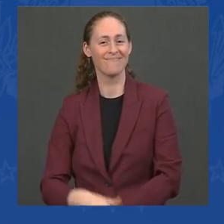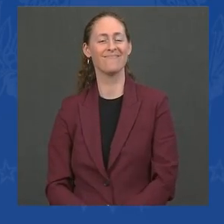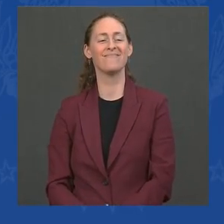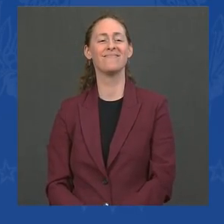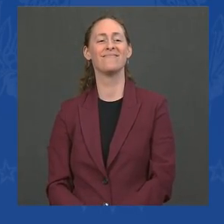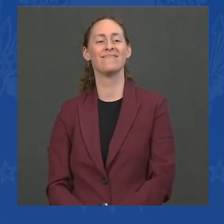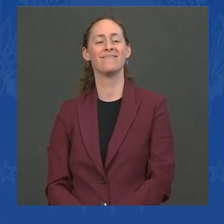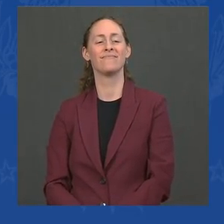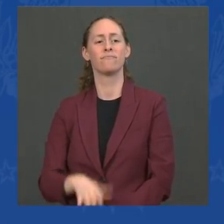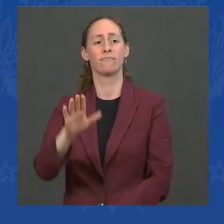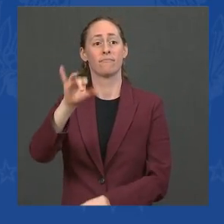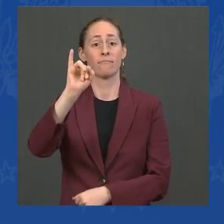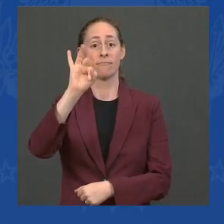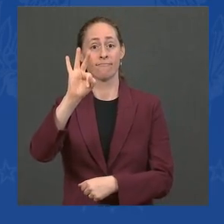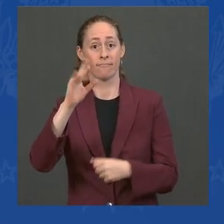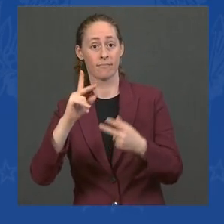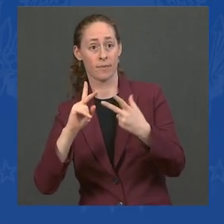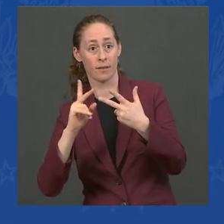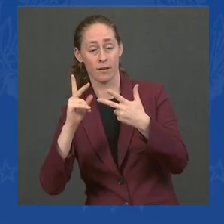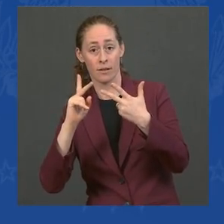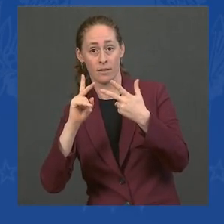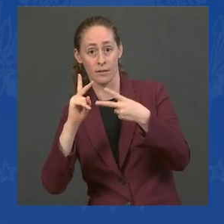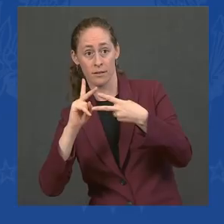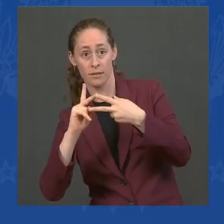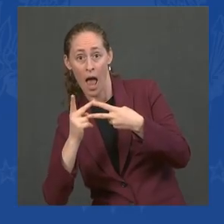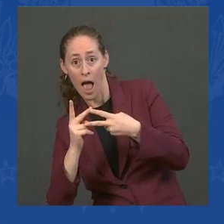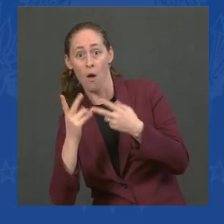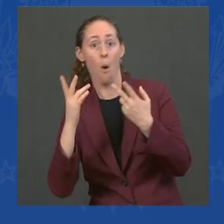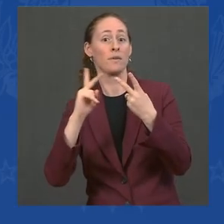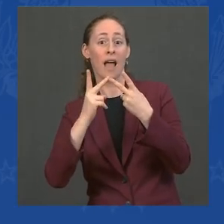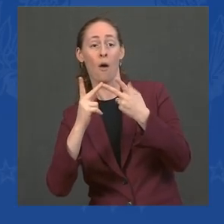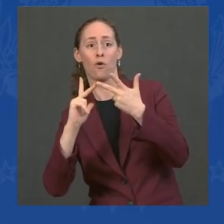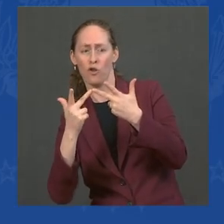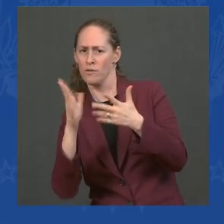or a booster shot, don't wait. America needs you now.